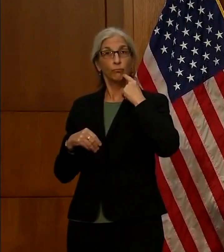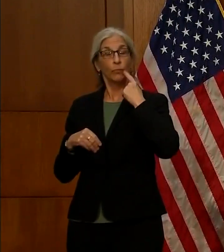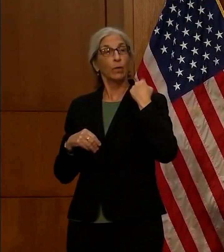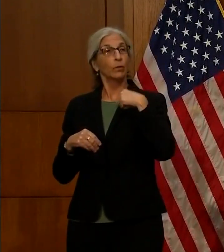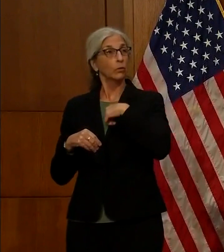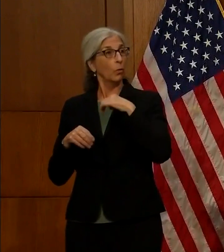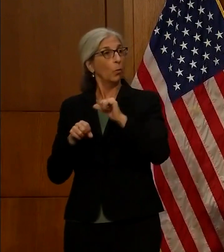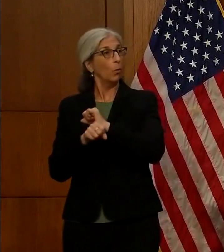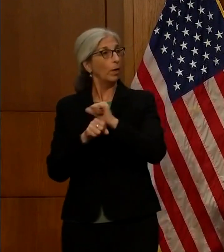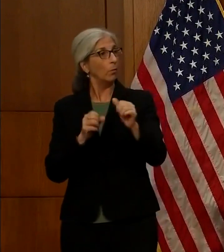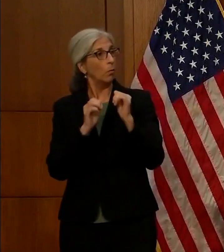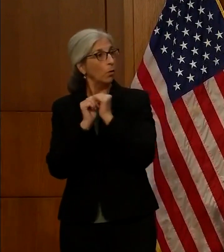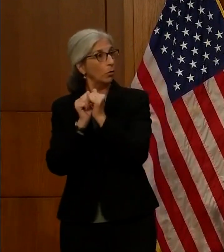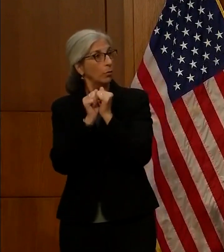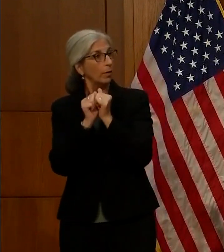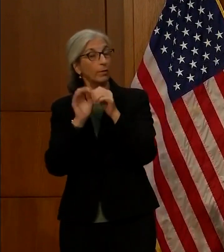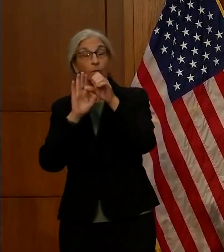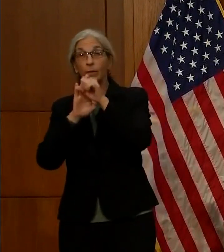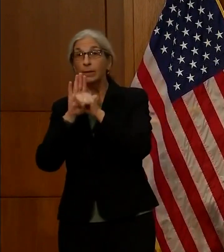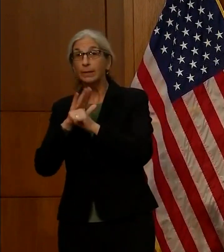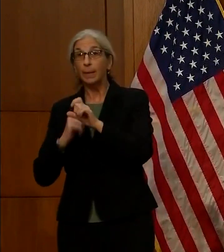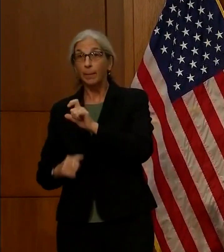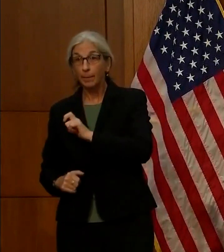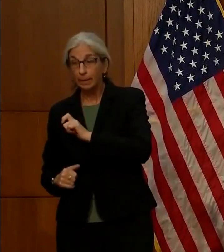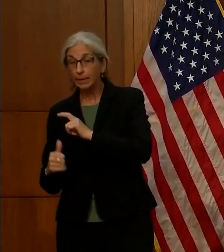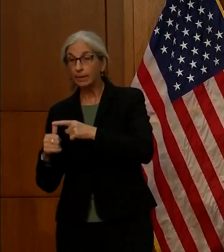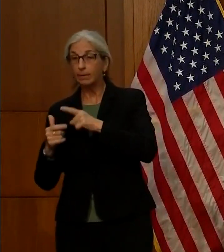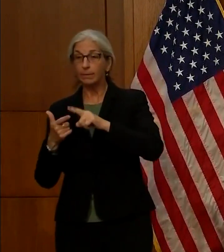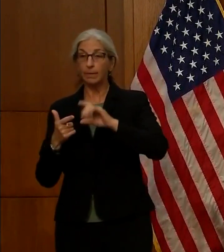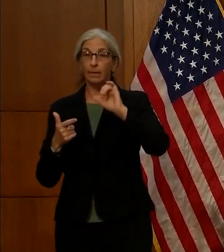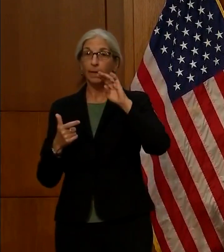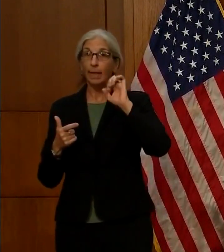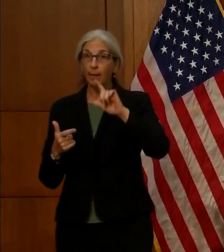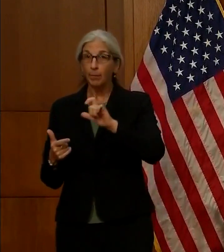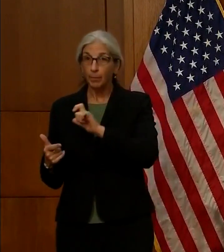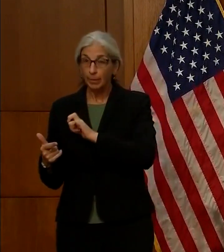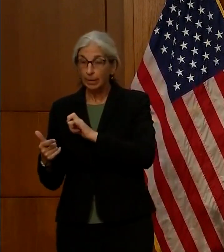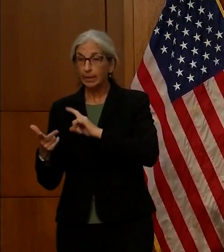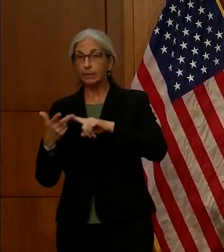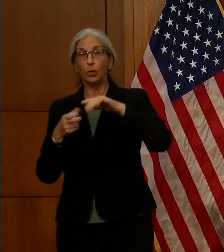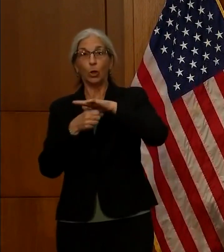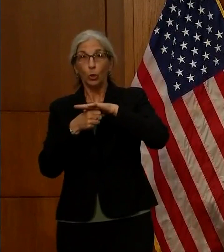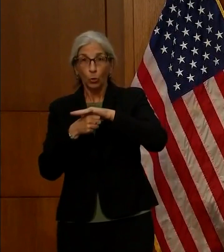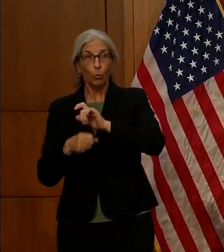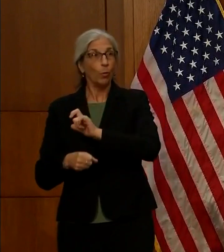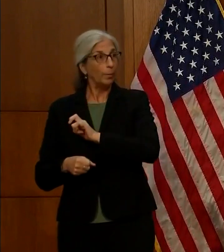SERIOUSLY HOW WE WORK VERY CLOSELY WHEN I SAY WE THEY THE